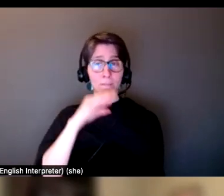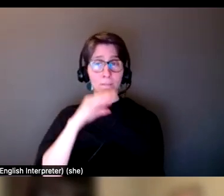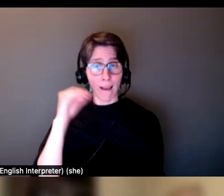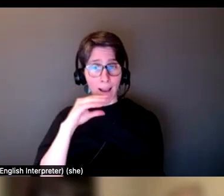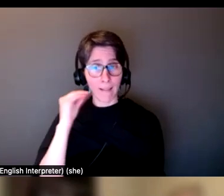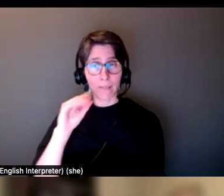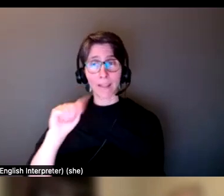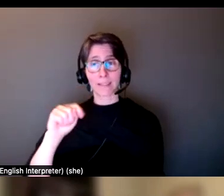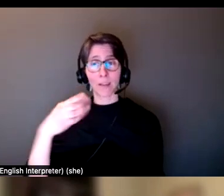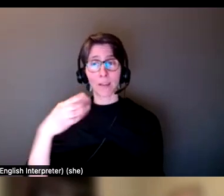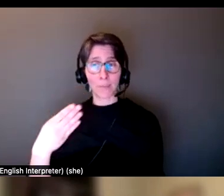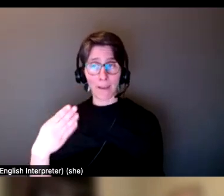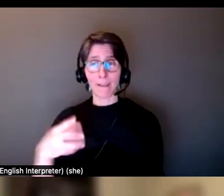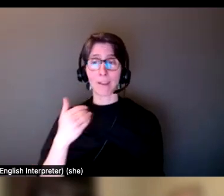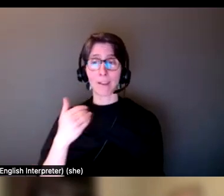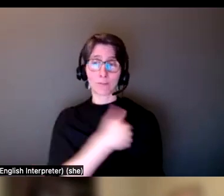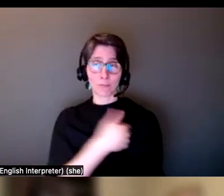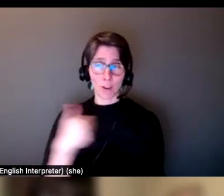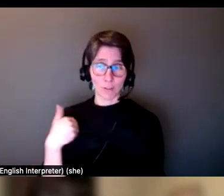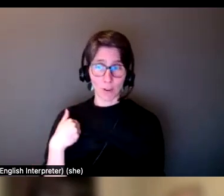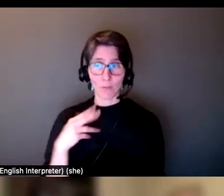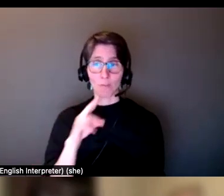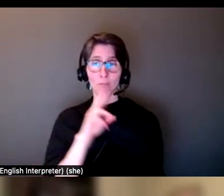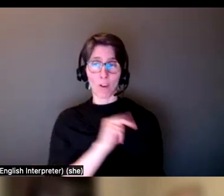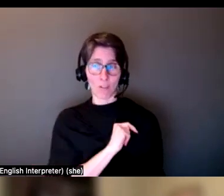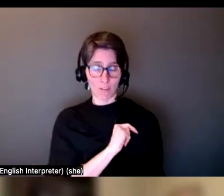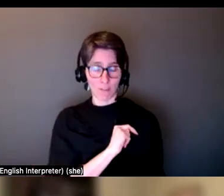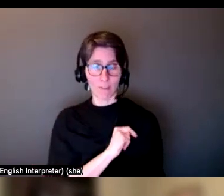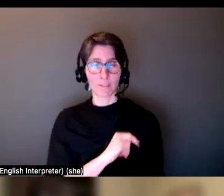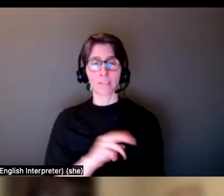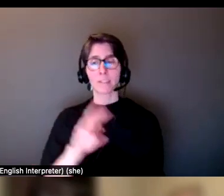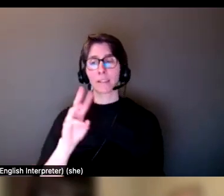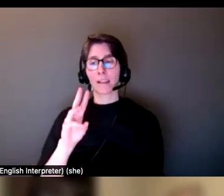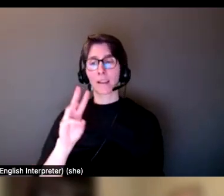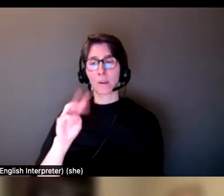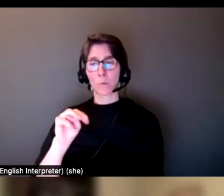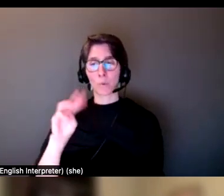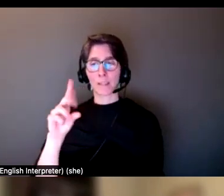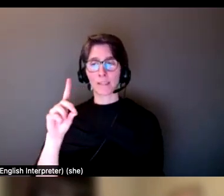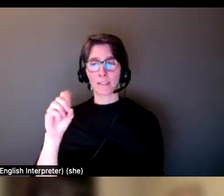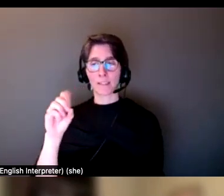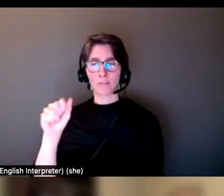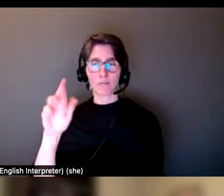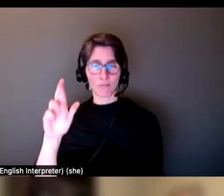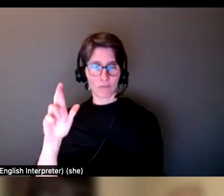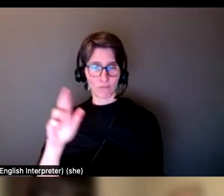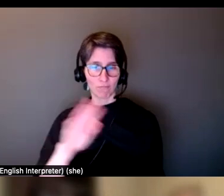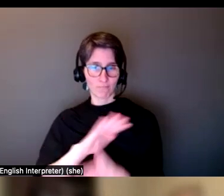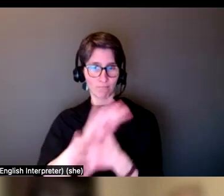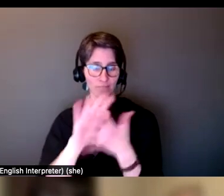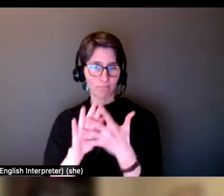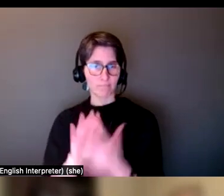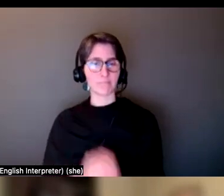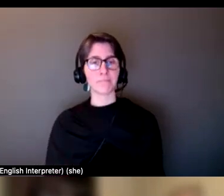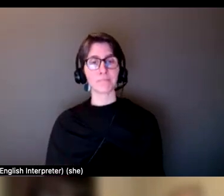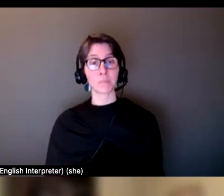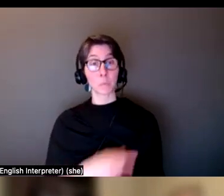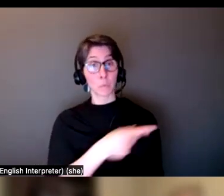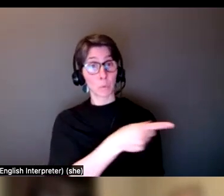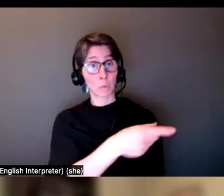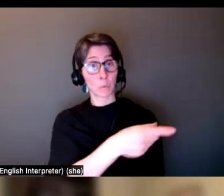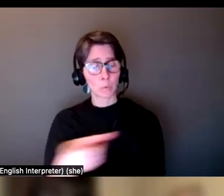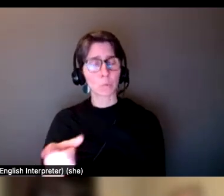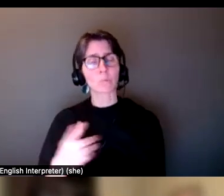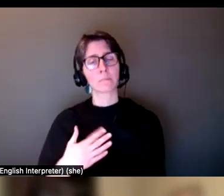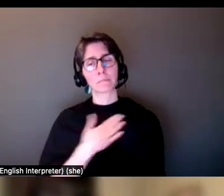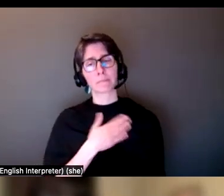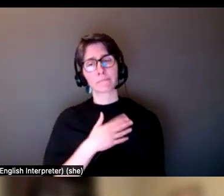Thunder Bay, Toronto, Vaughan, and Windsor. We encourage you to visit the native-land.ca